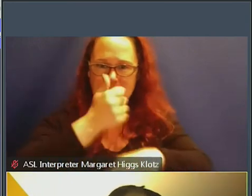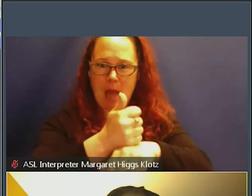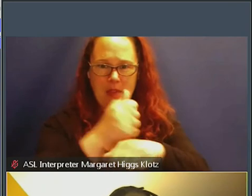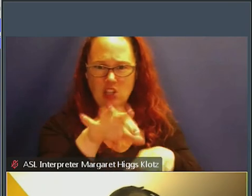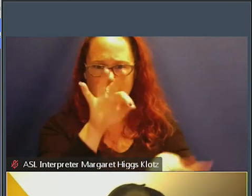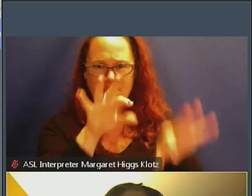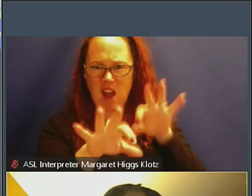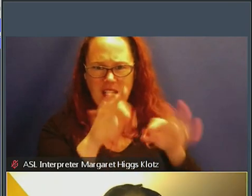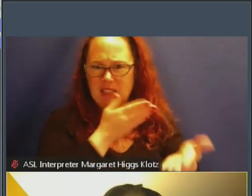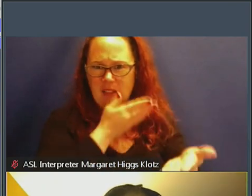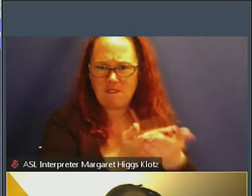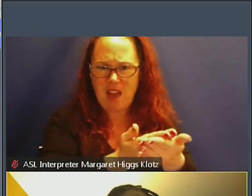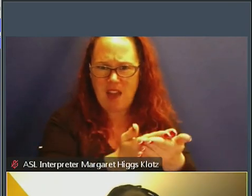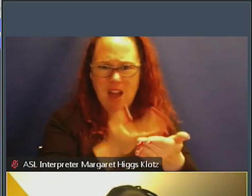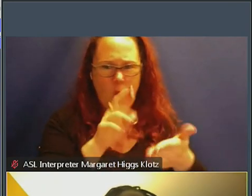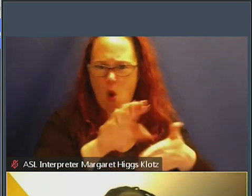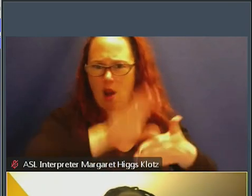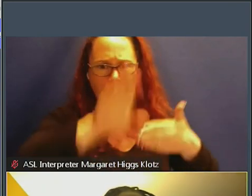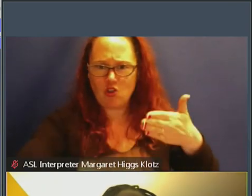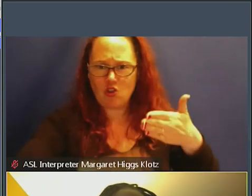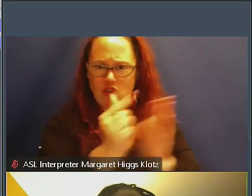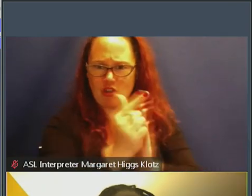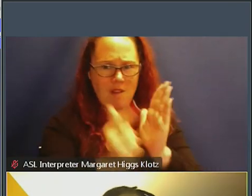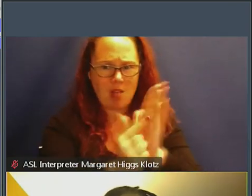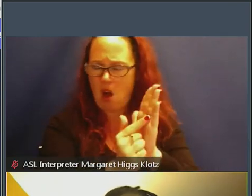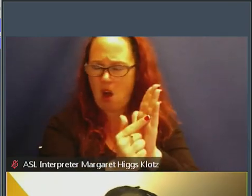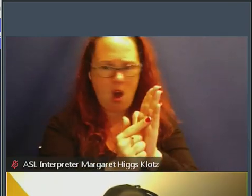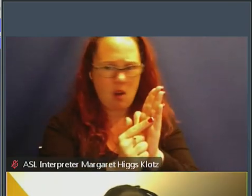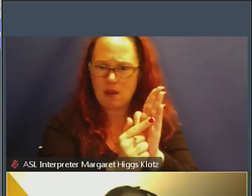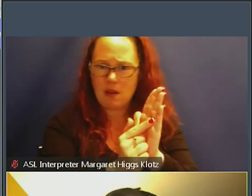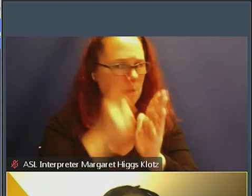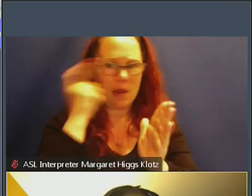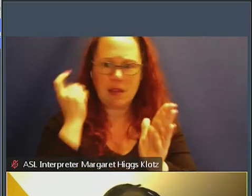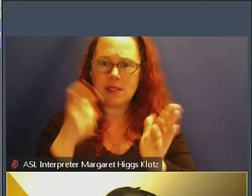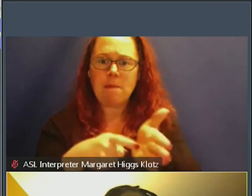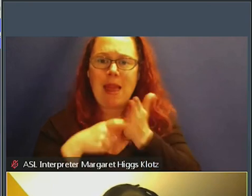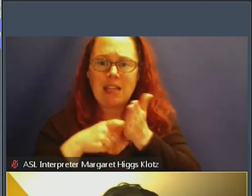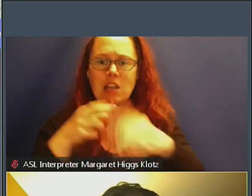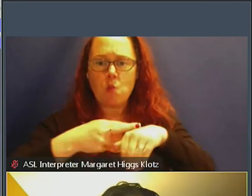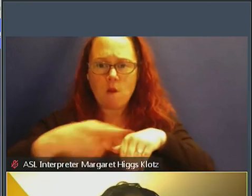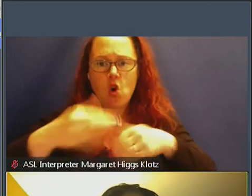conclusions of law because the mandatory referral process doesn't do that.